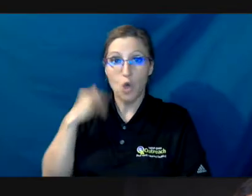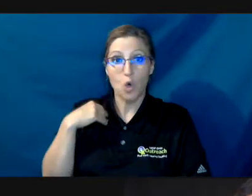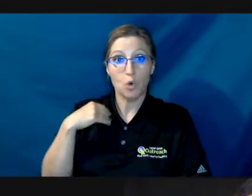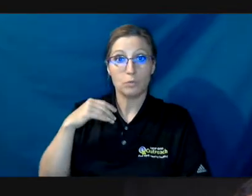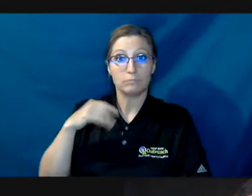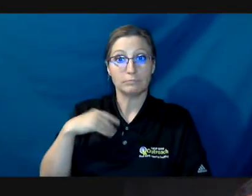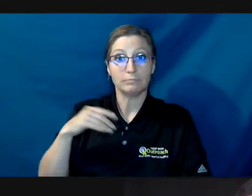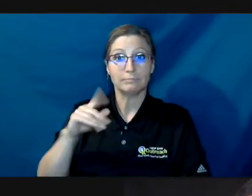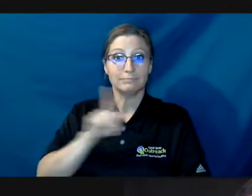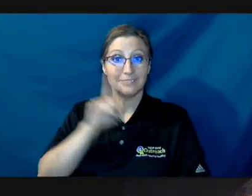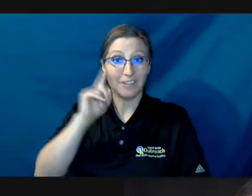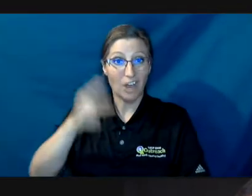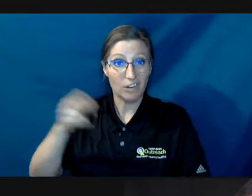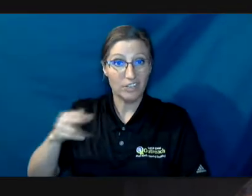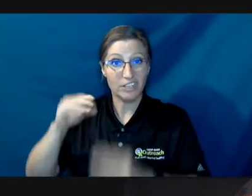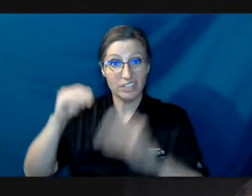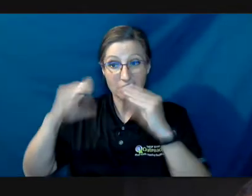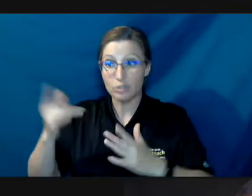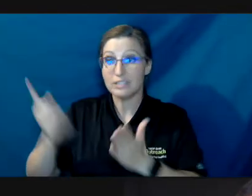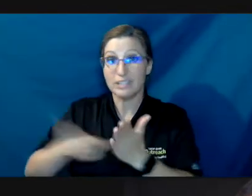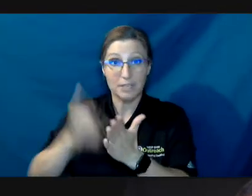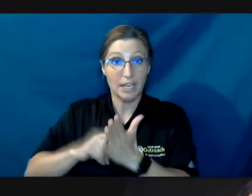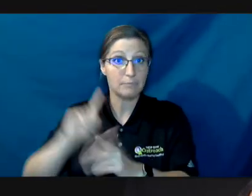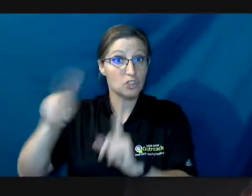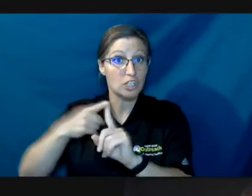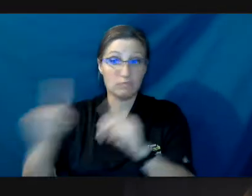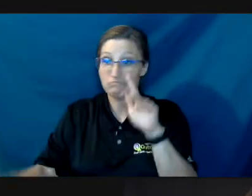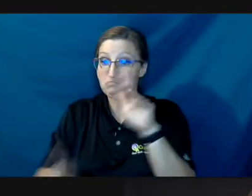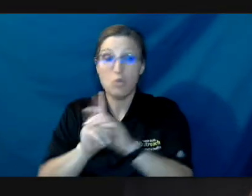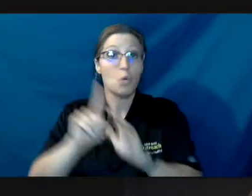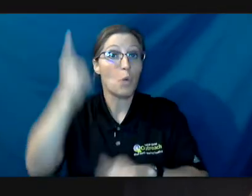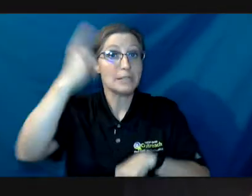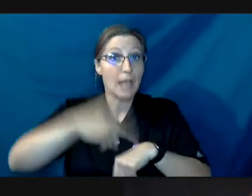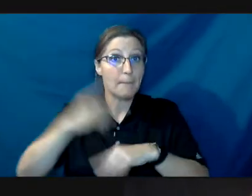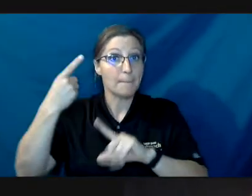is just a consultant and they just may come in once a month to see a student.